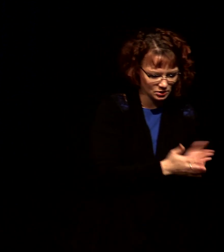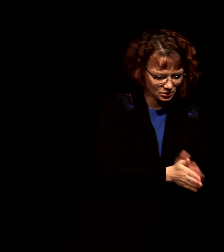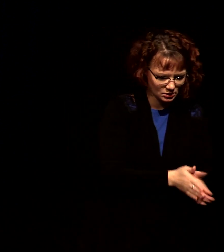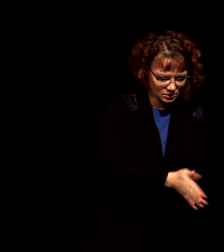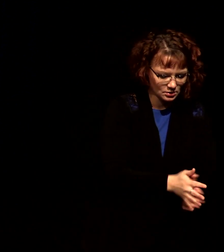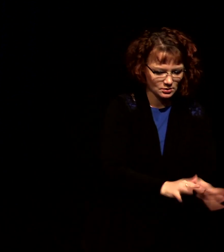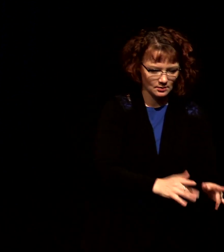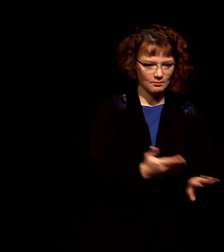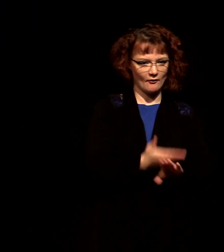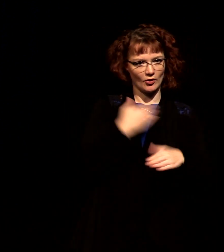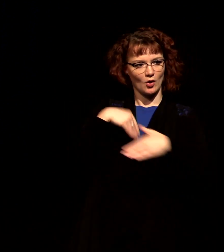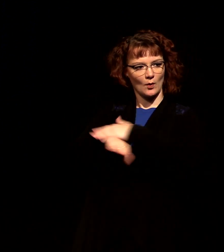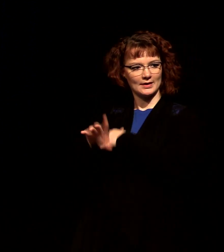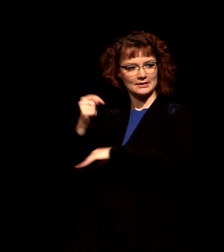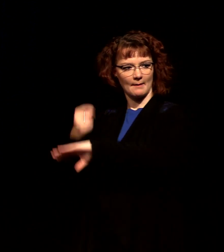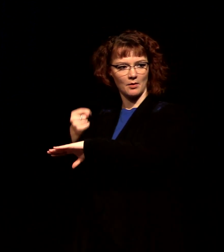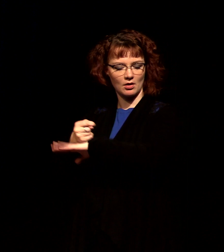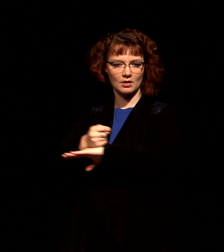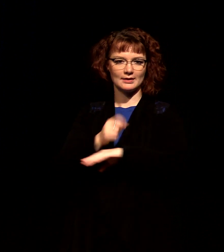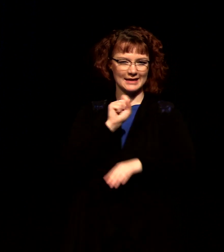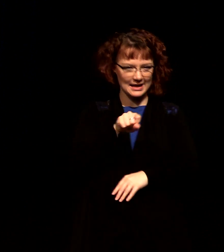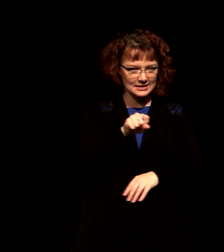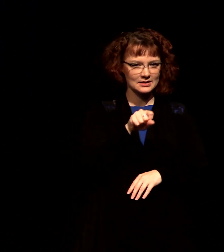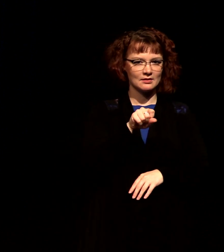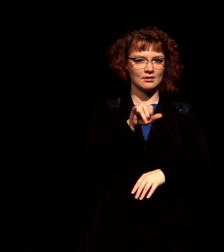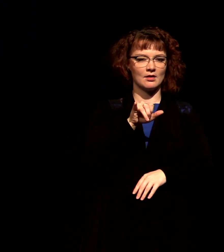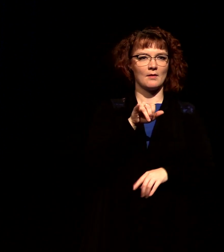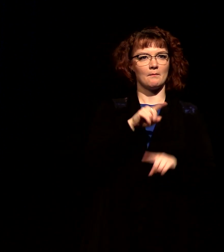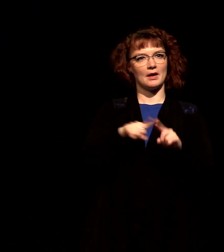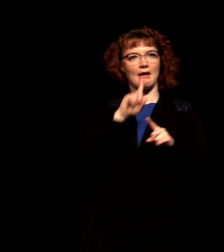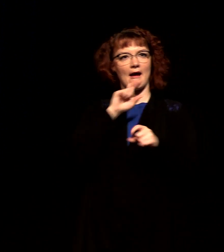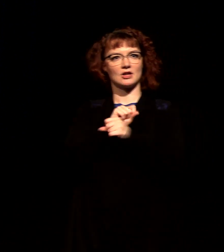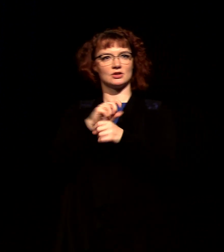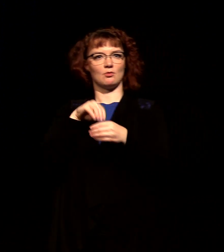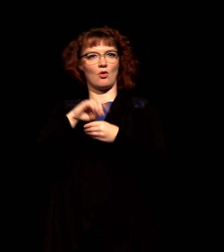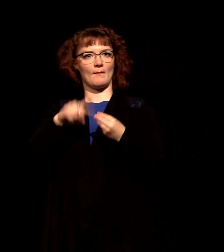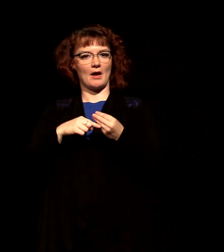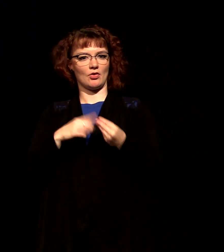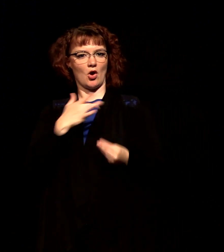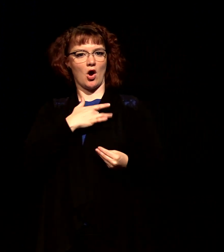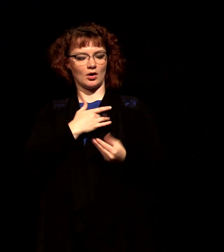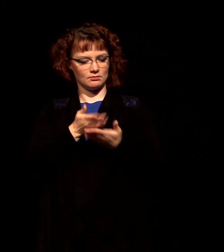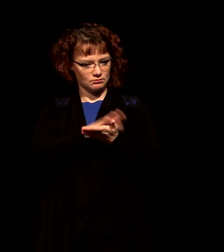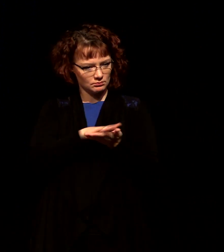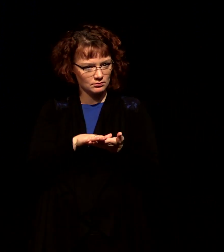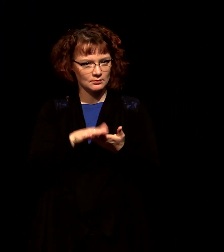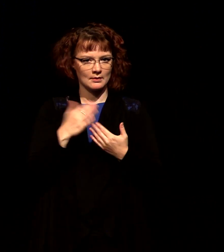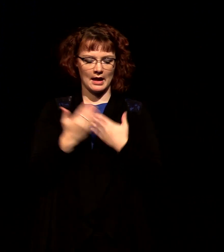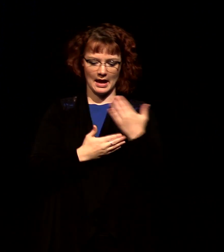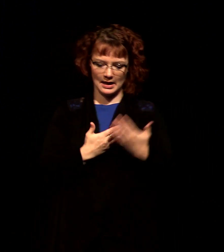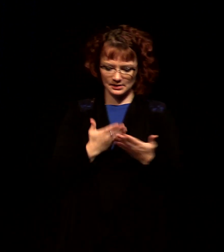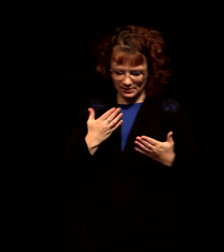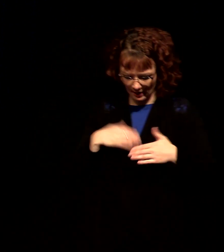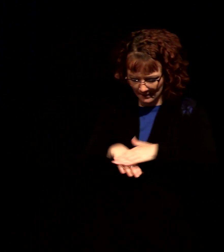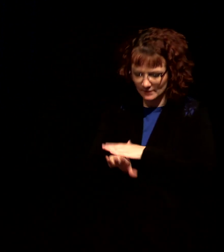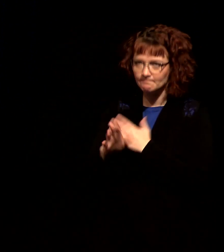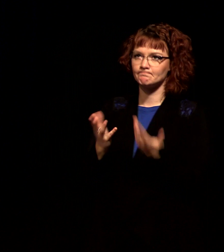that is outside of the temple, that it is actually about their pure hearts, and their clean hands as they come into His